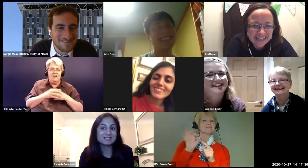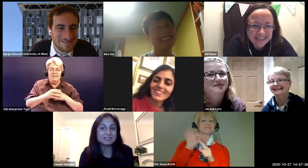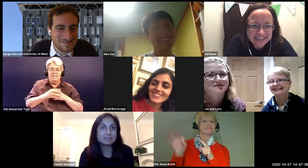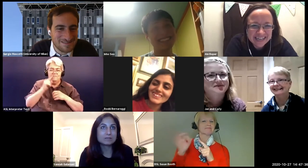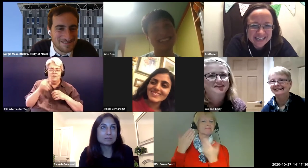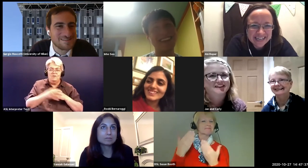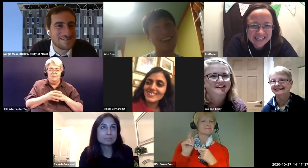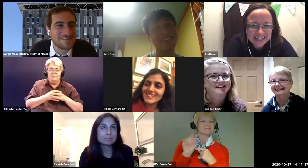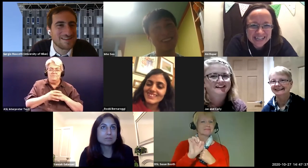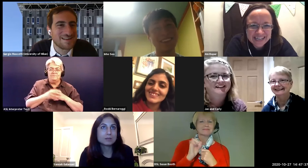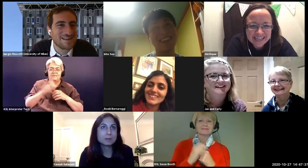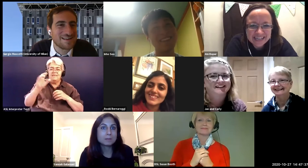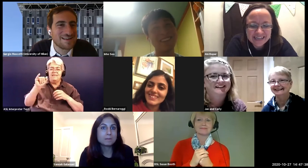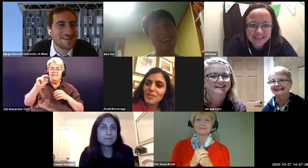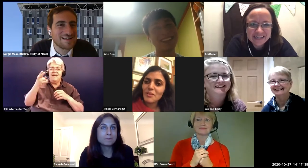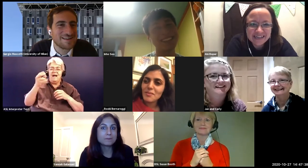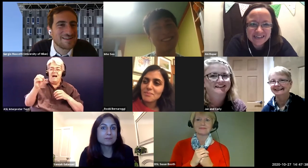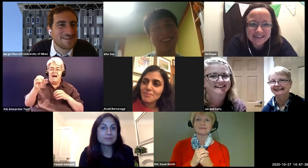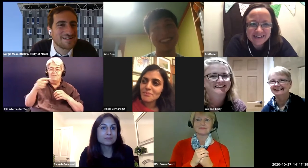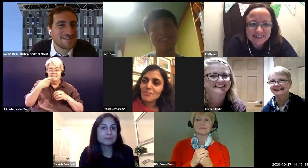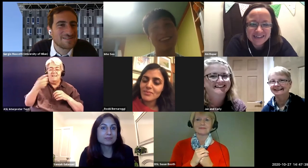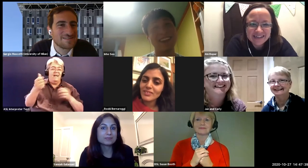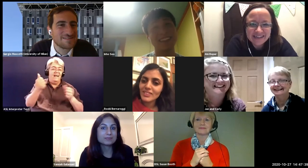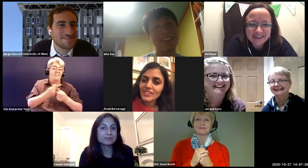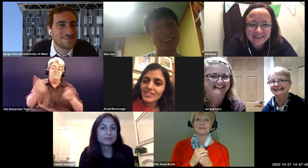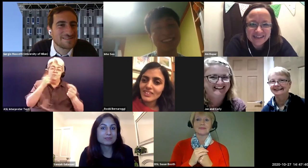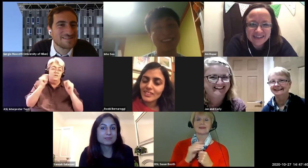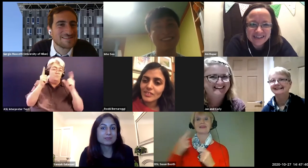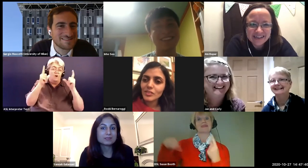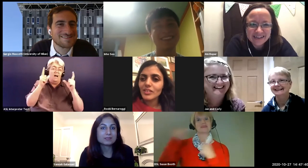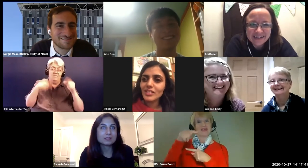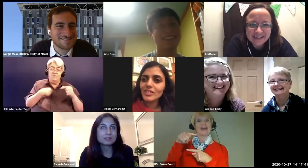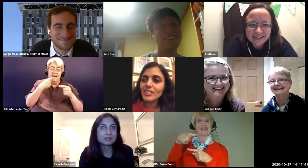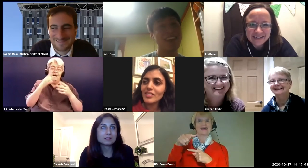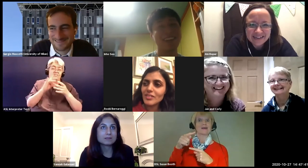actually everyone everyone got surprised when I when I talked about it when whenever Yeah. Amazing,